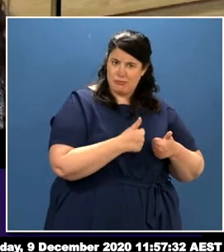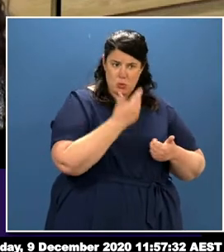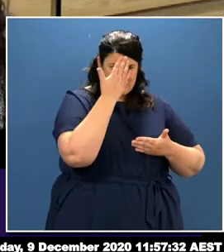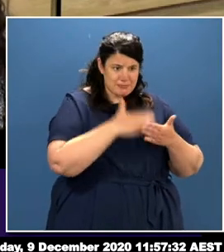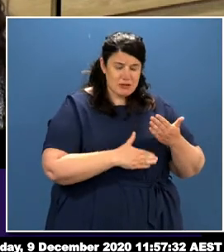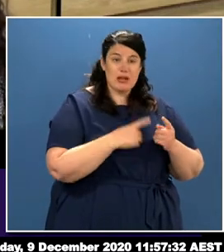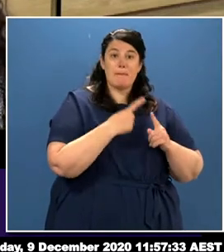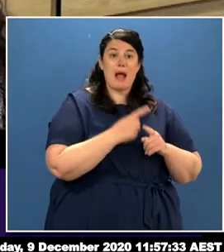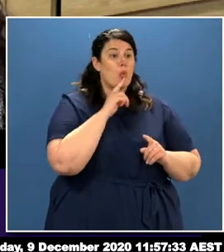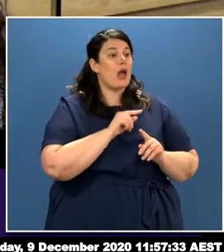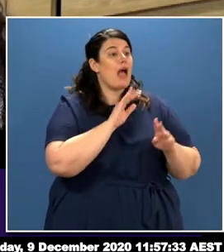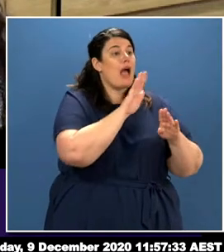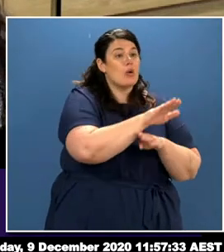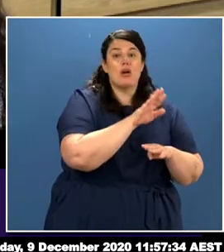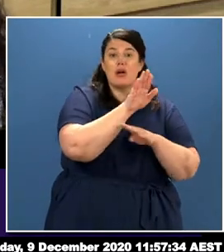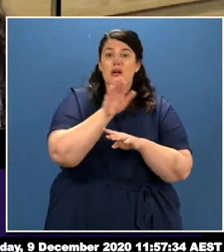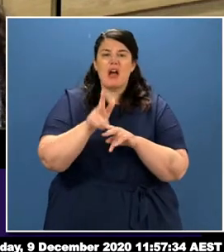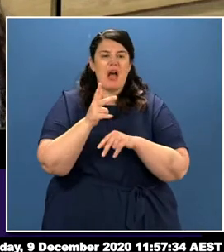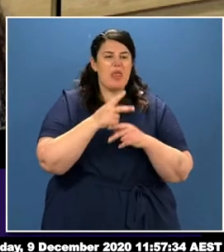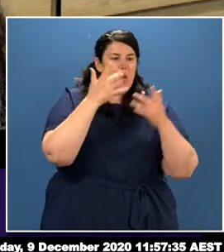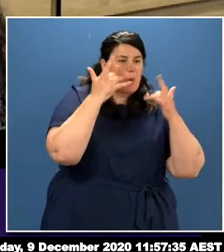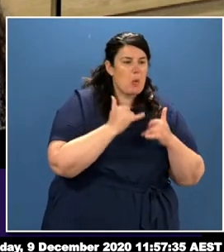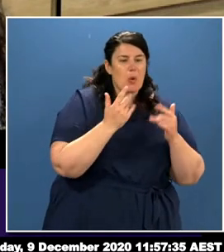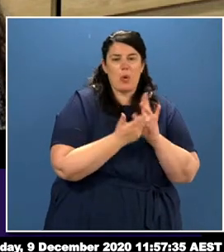external engagement, while those people might not always agree with